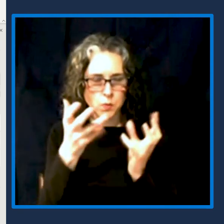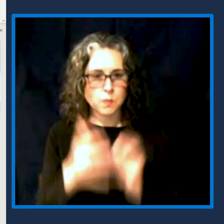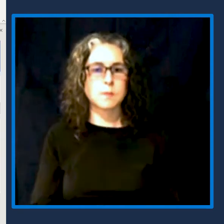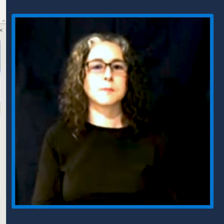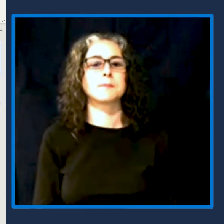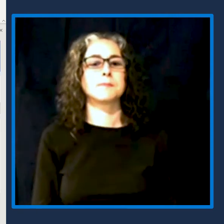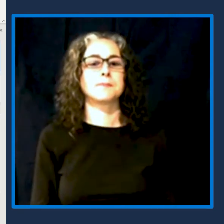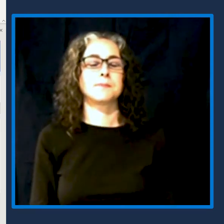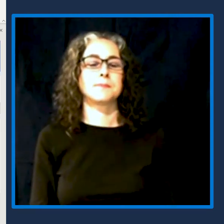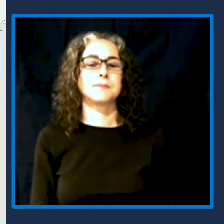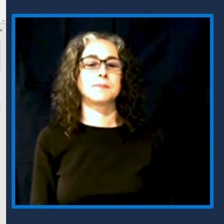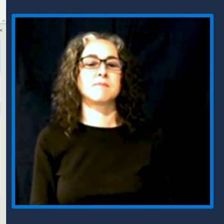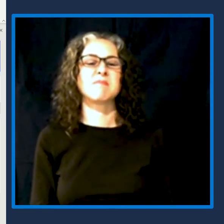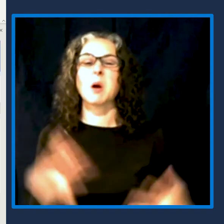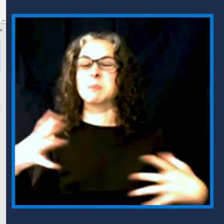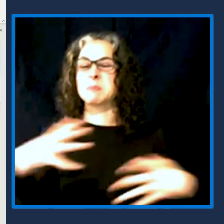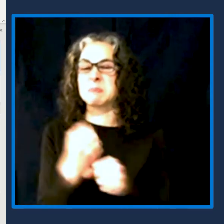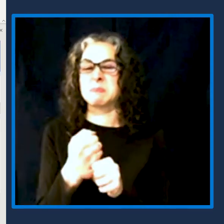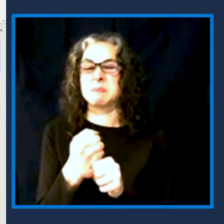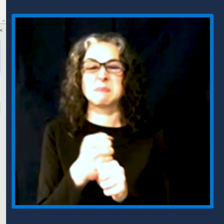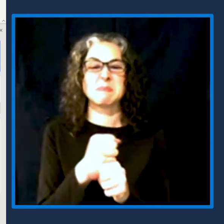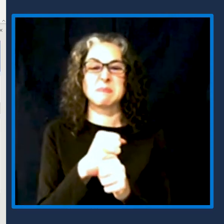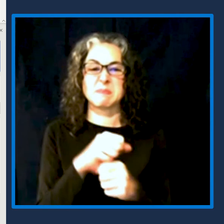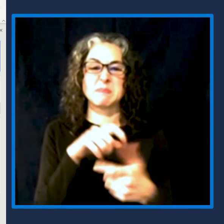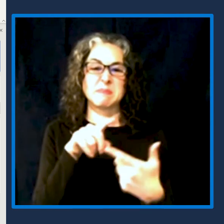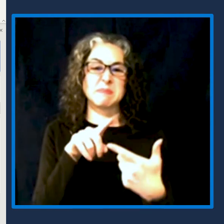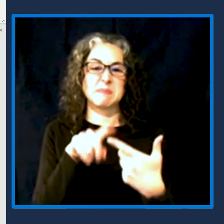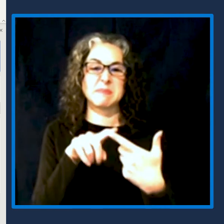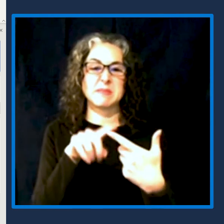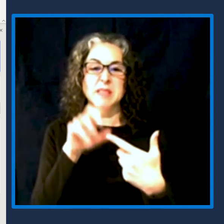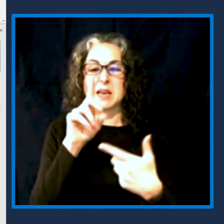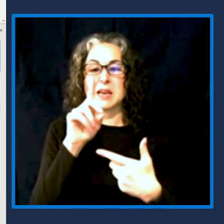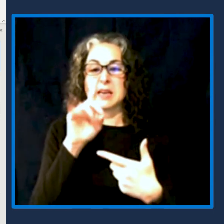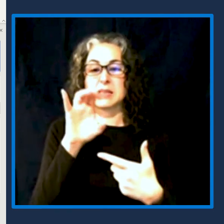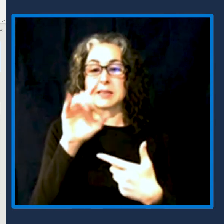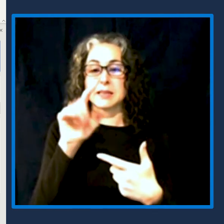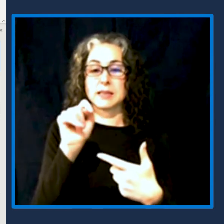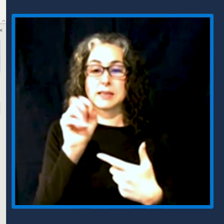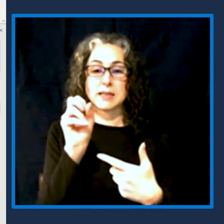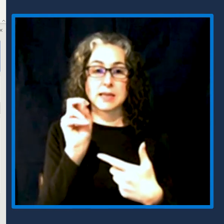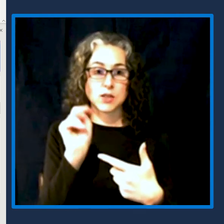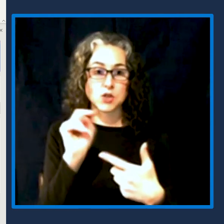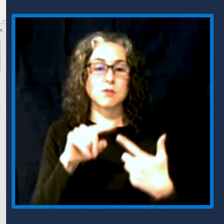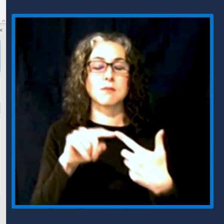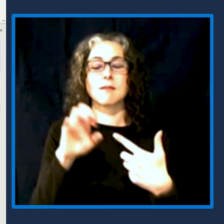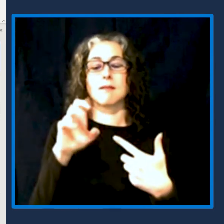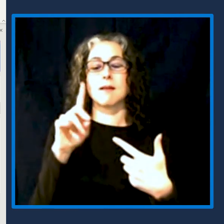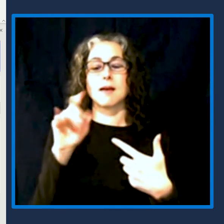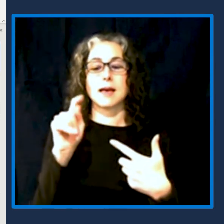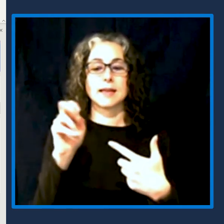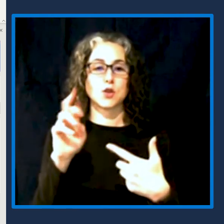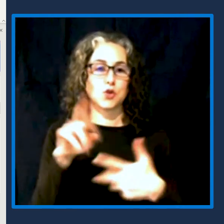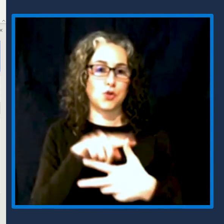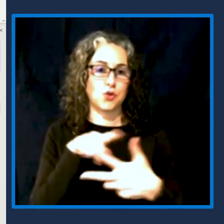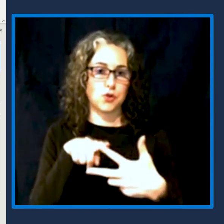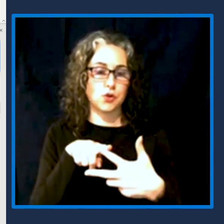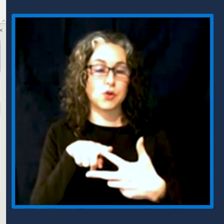all right so that in a nutshell is our dictation feature and our editor feature again both of those